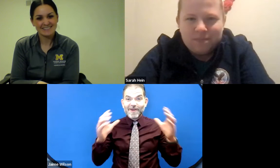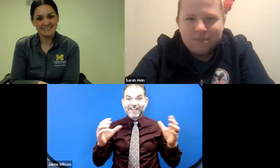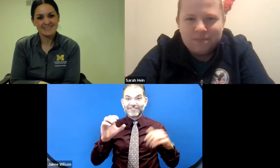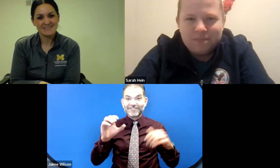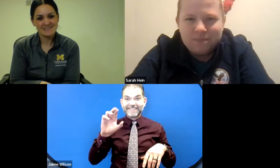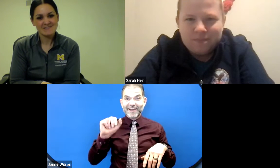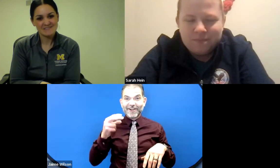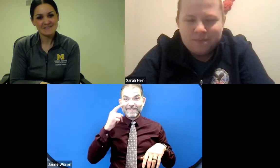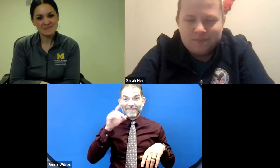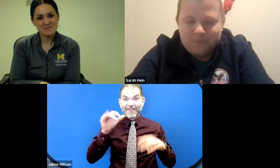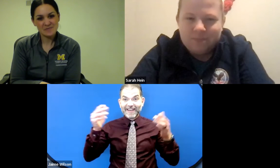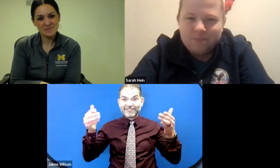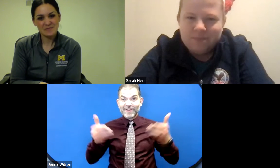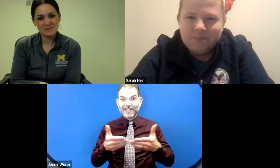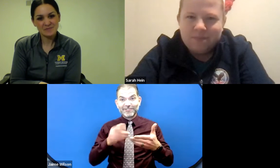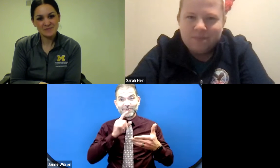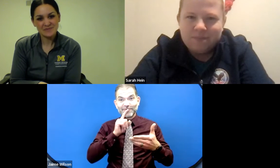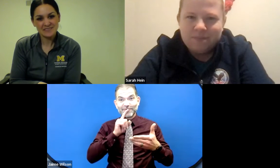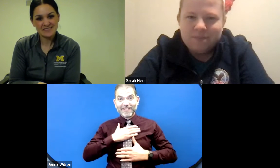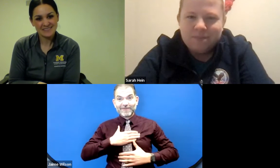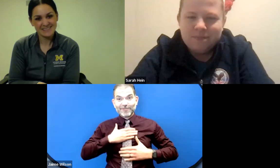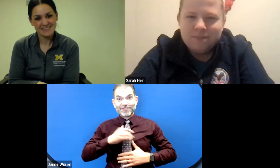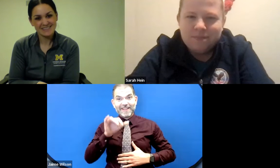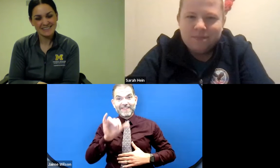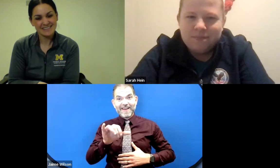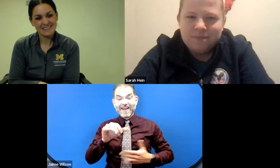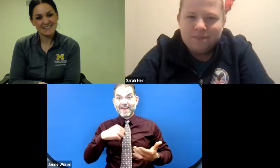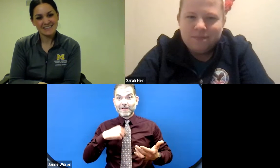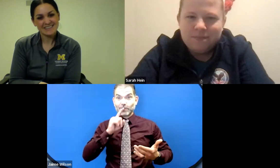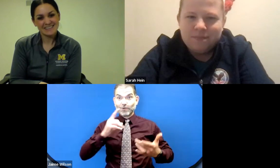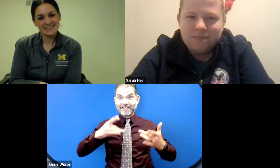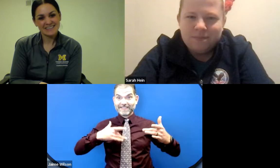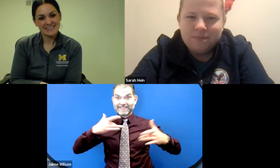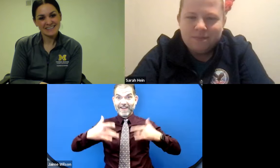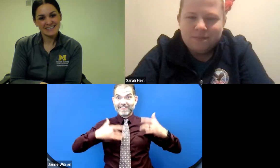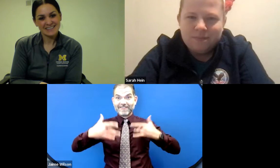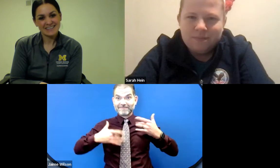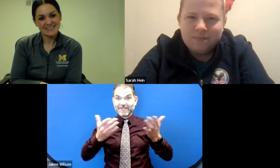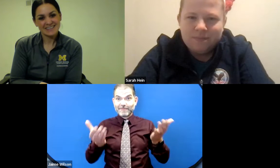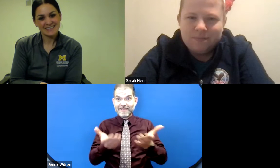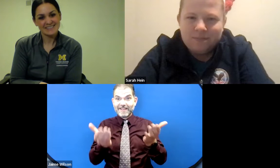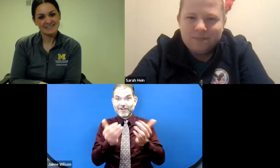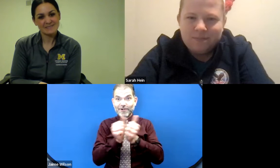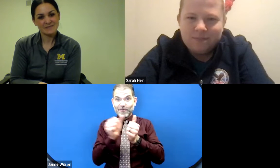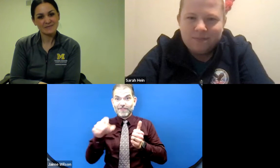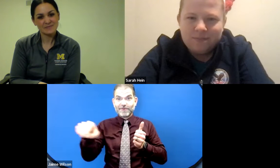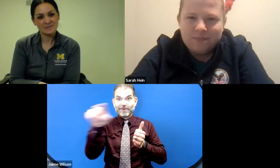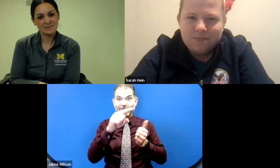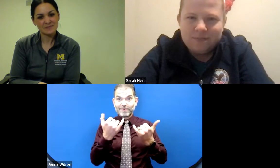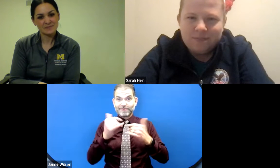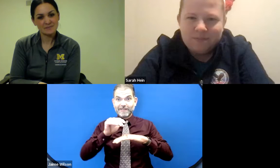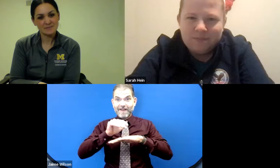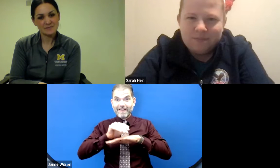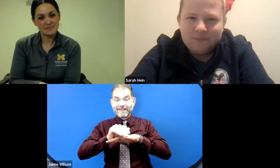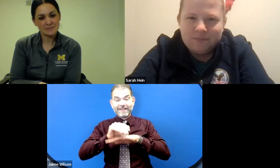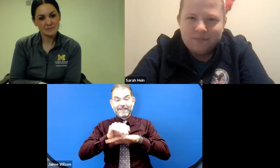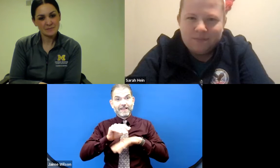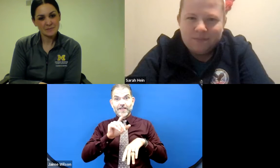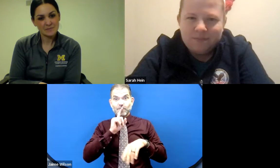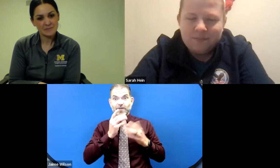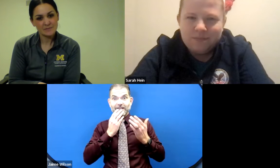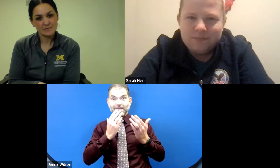ASL Interpreter: All right. Thank you so much, Sarah, for that introduction. I really appreciate that i'm very excited to be here with all of you this evening.